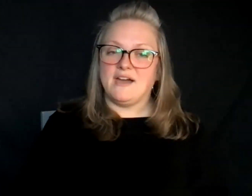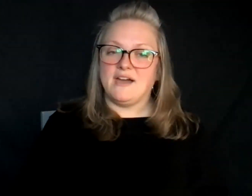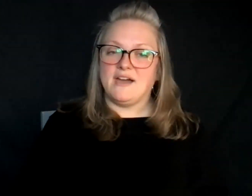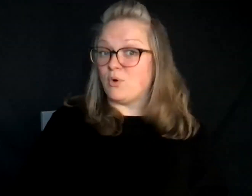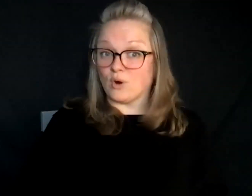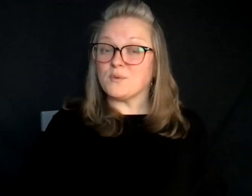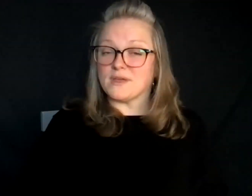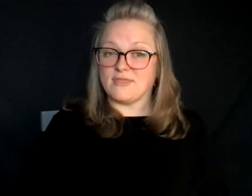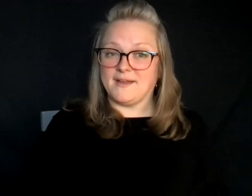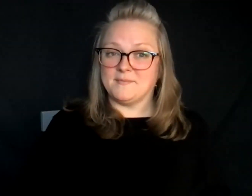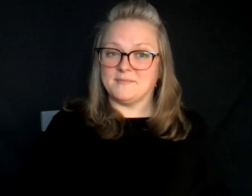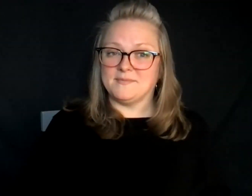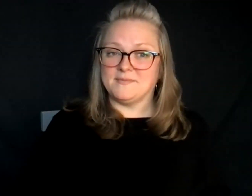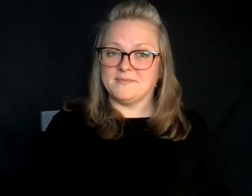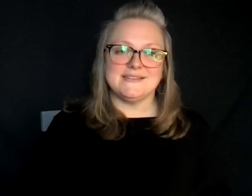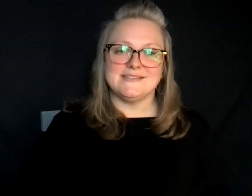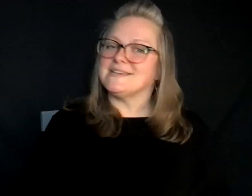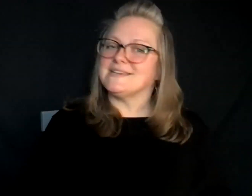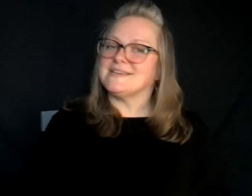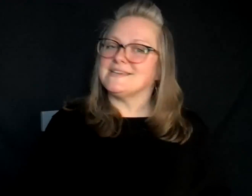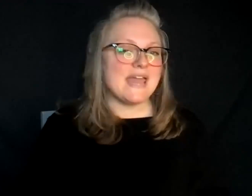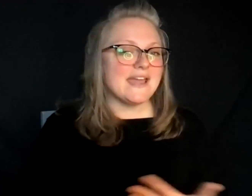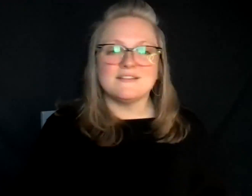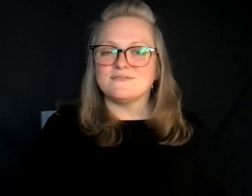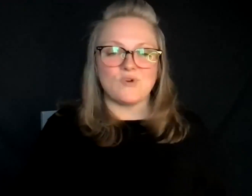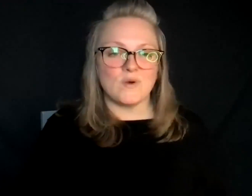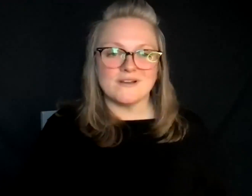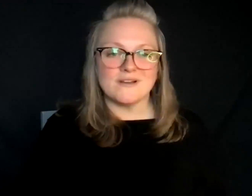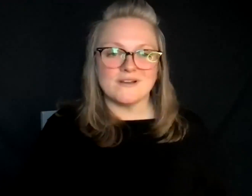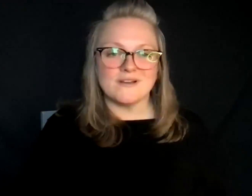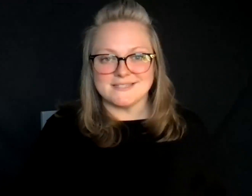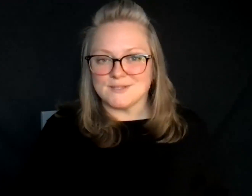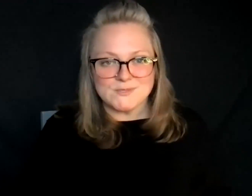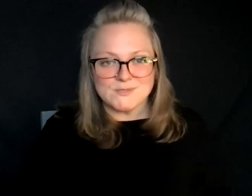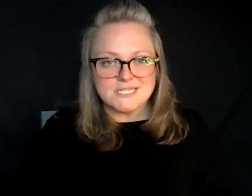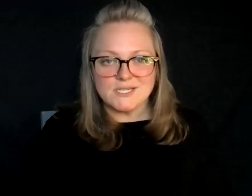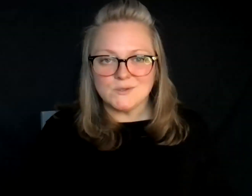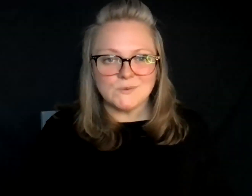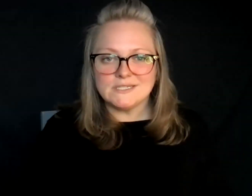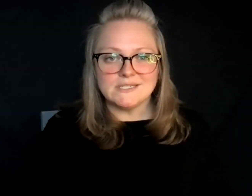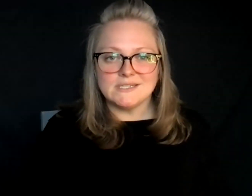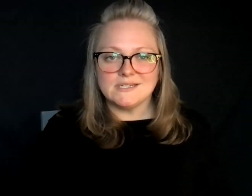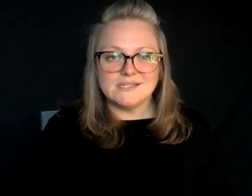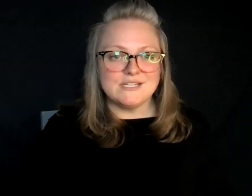BIG QUESTION. I THINK IT DEPENDS ON THE INDIVIDUAL.